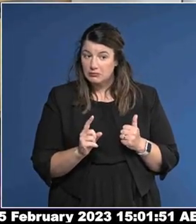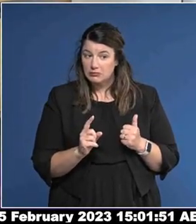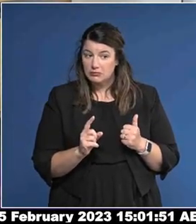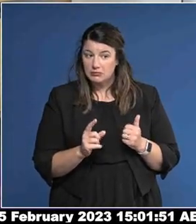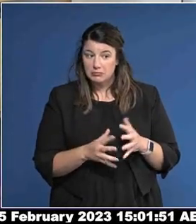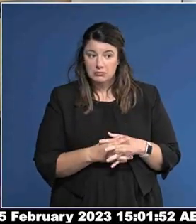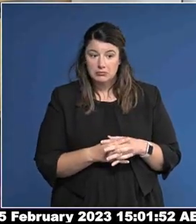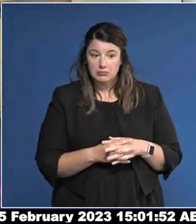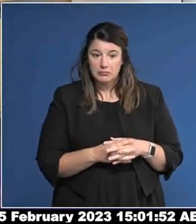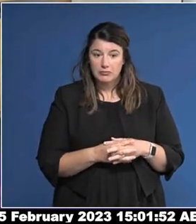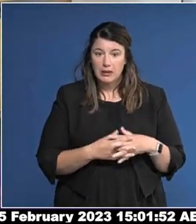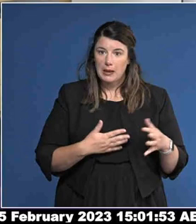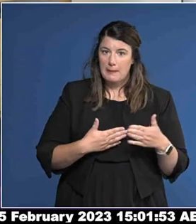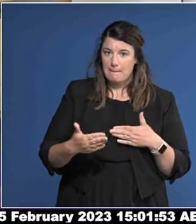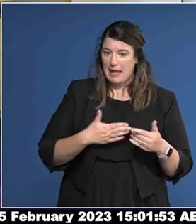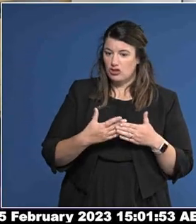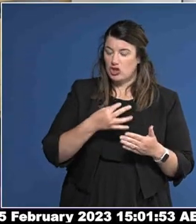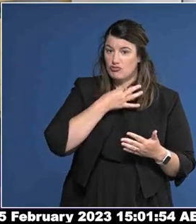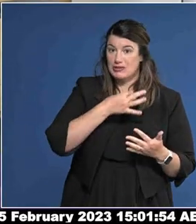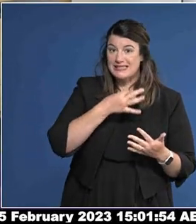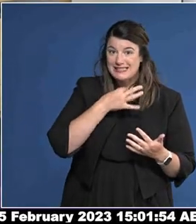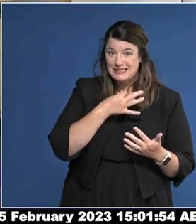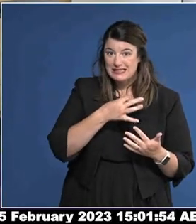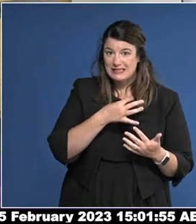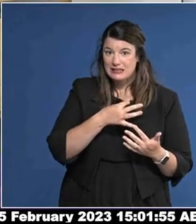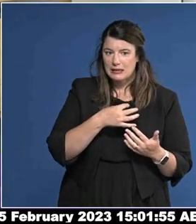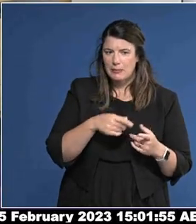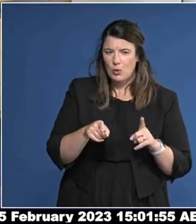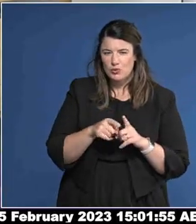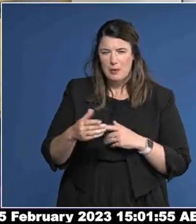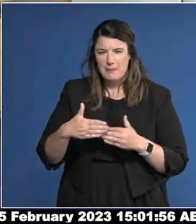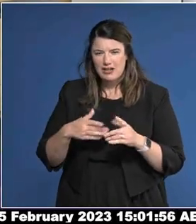managing risk, but managing the same risk over and over again?